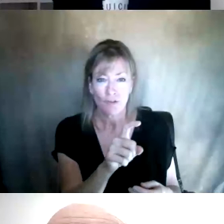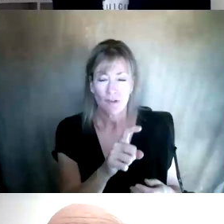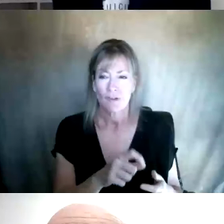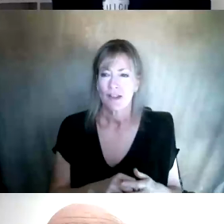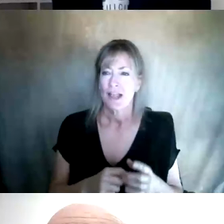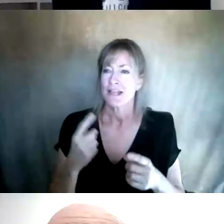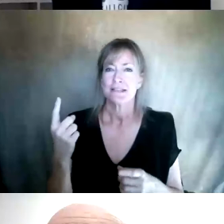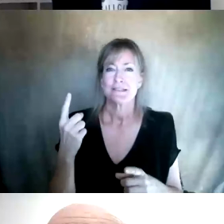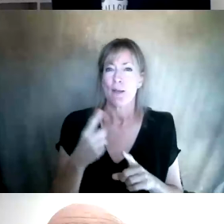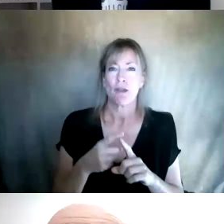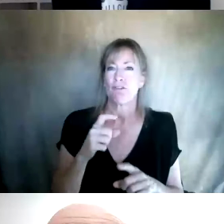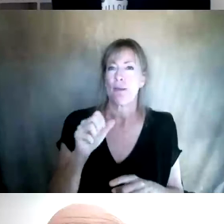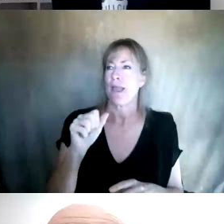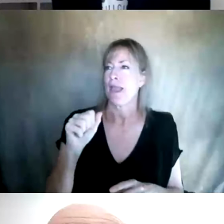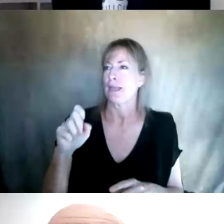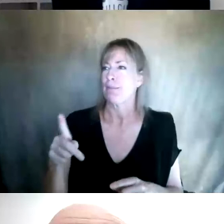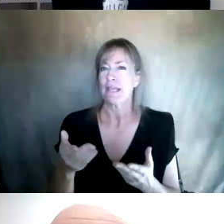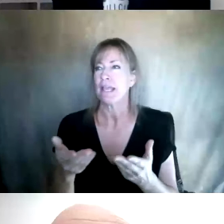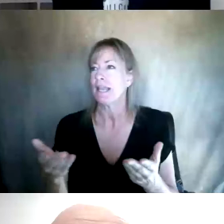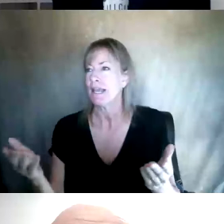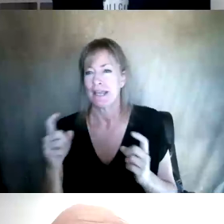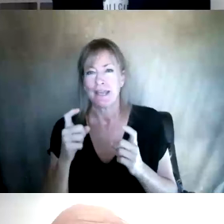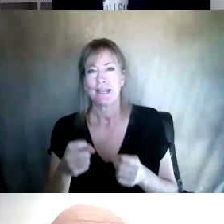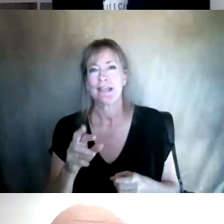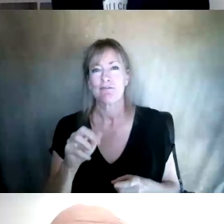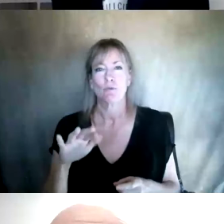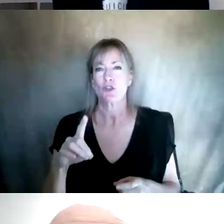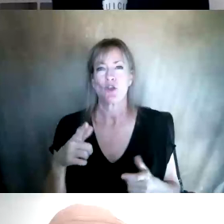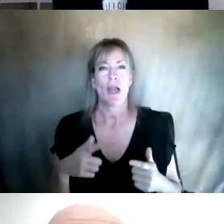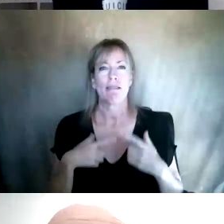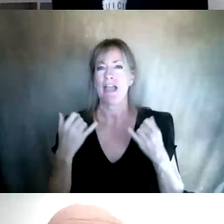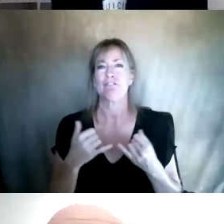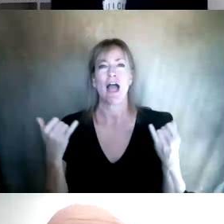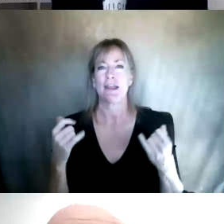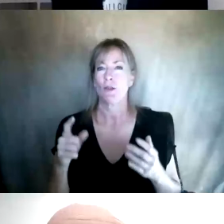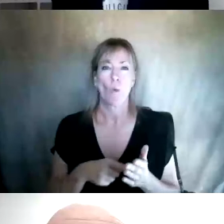: SOMEONE FROM AAEP GIVE RICHARD A LIFELINE. GOING ONCE. YOU